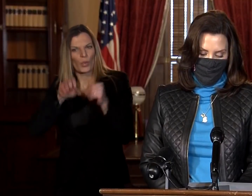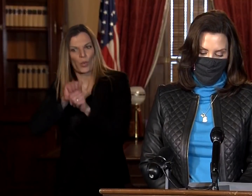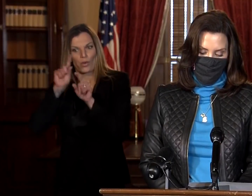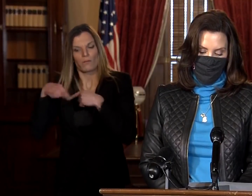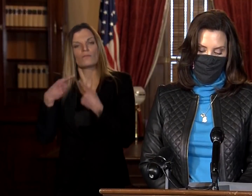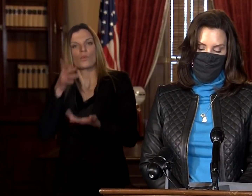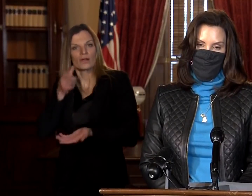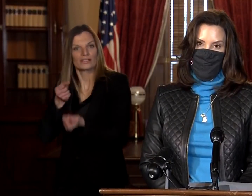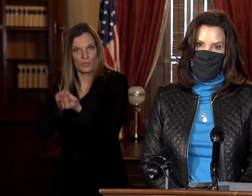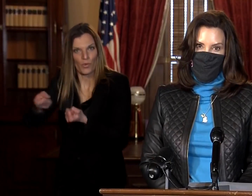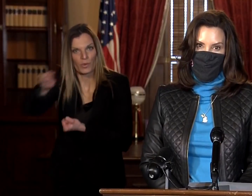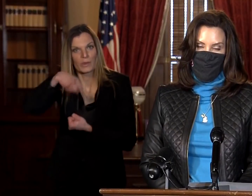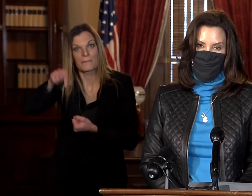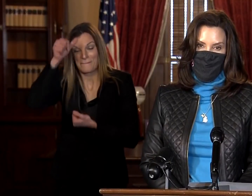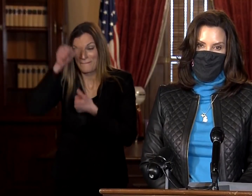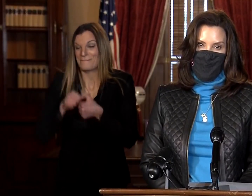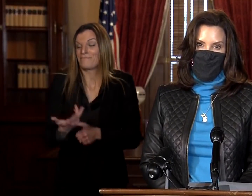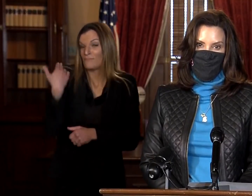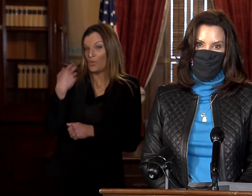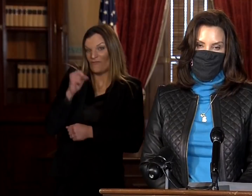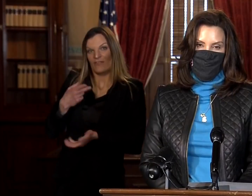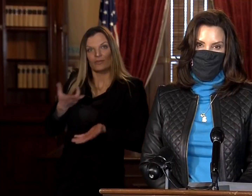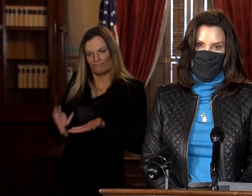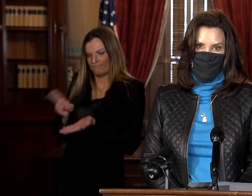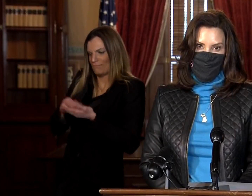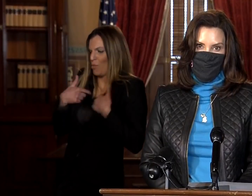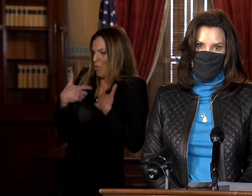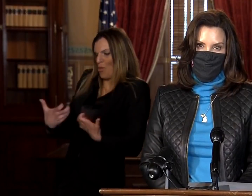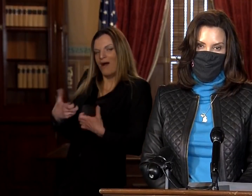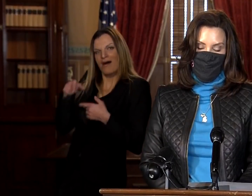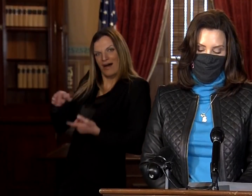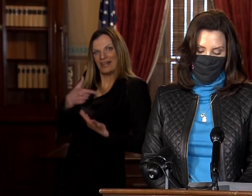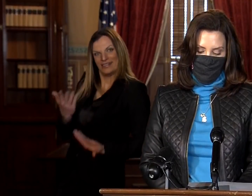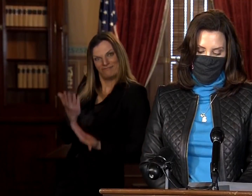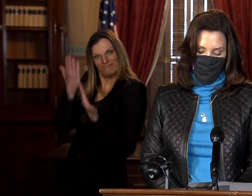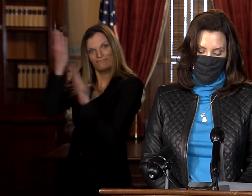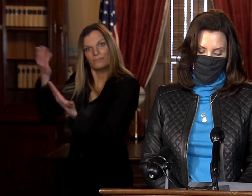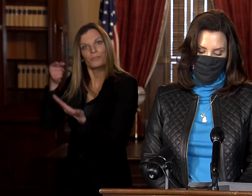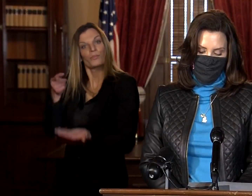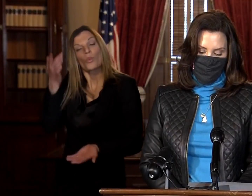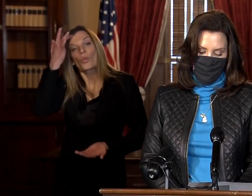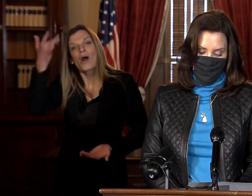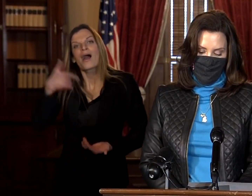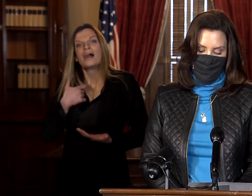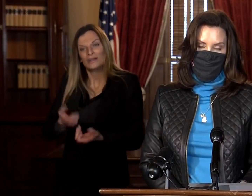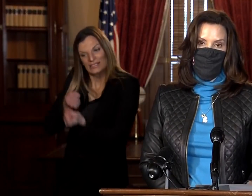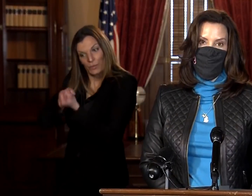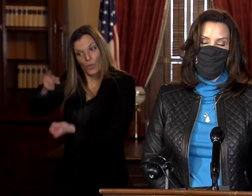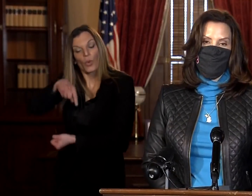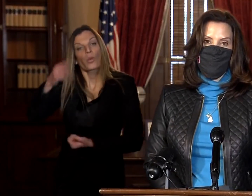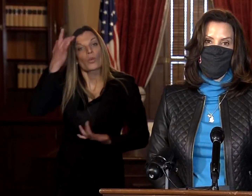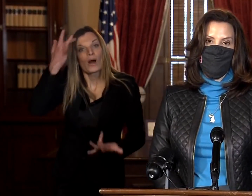I proposed the my Covid relief plan to the legislature back in plan to the legislature back in November, because I know how November, because I know how much our families, our front